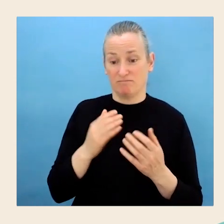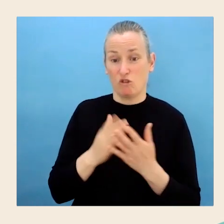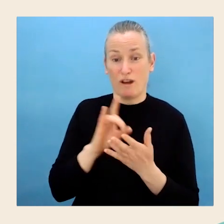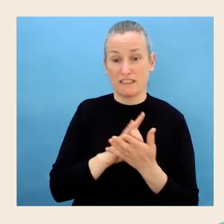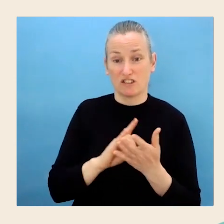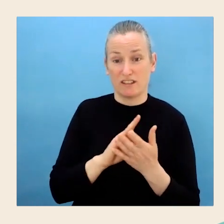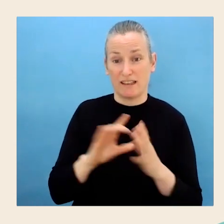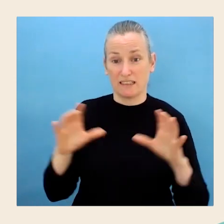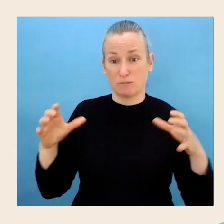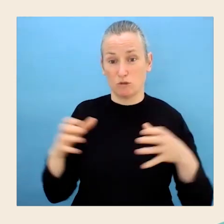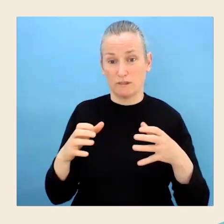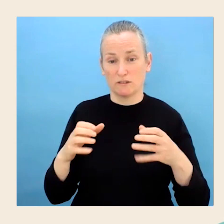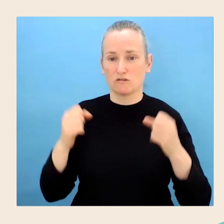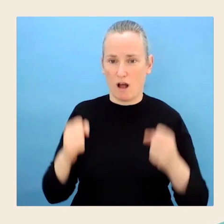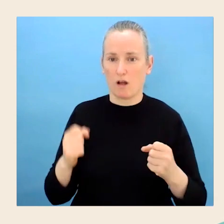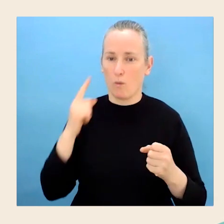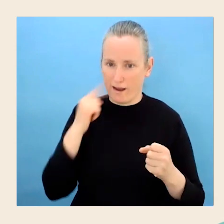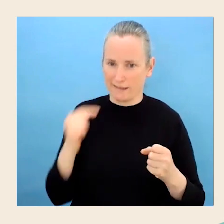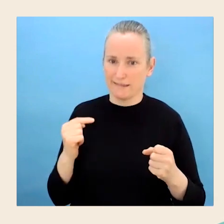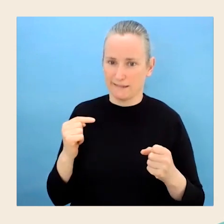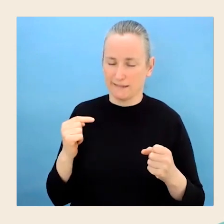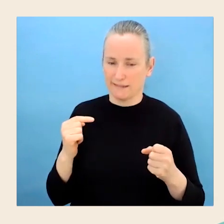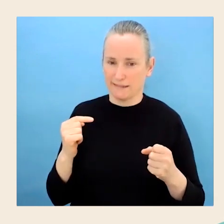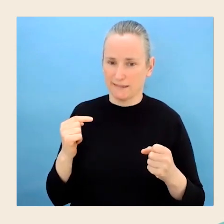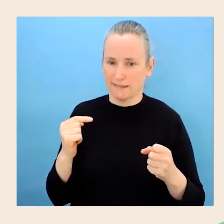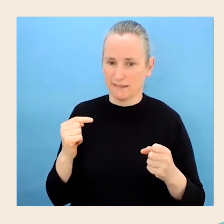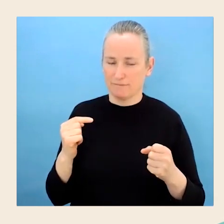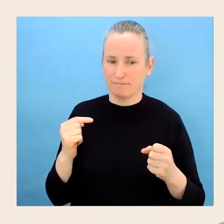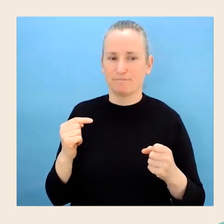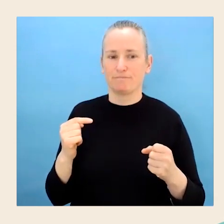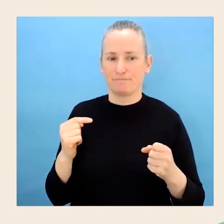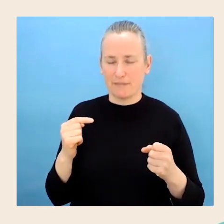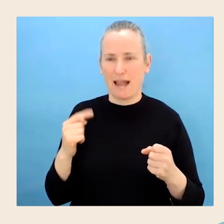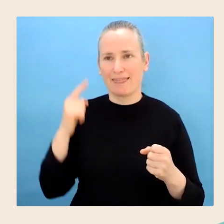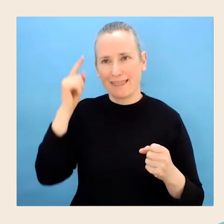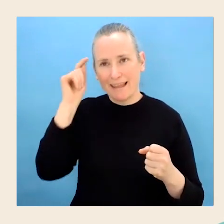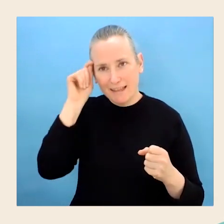And I think that's part of the erasure,